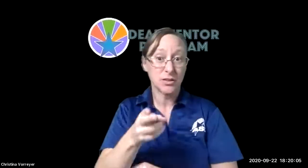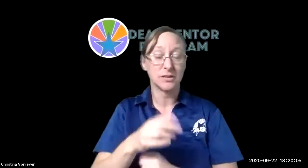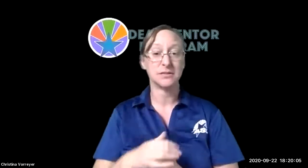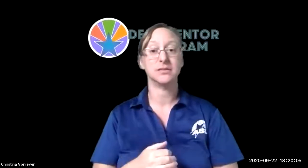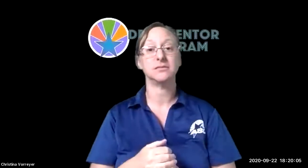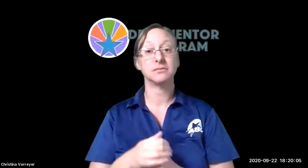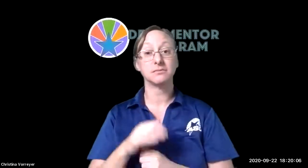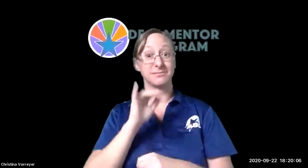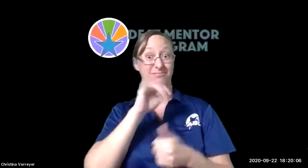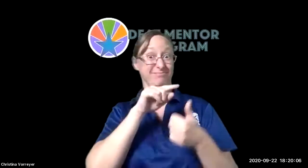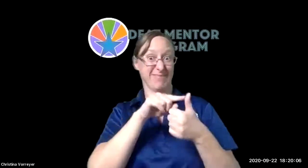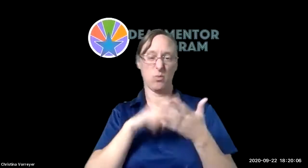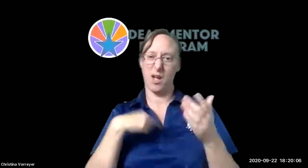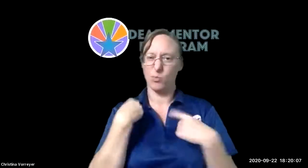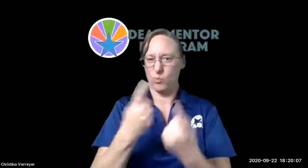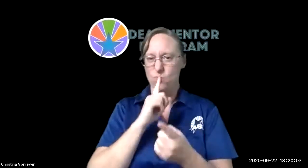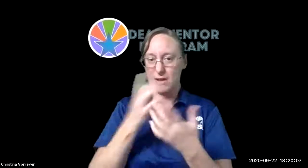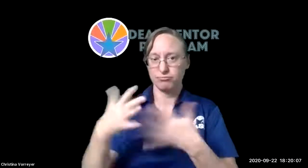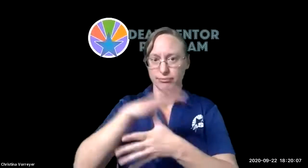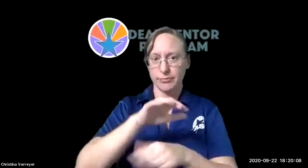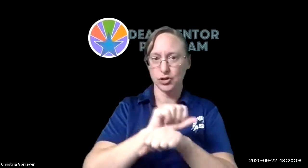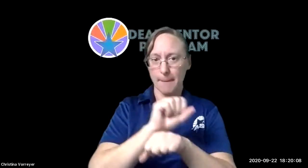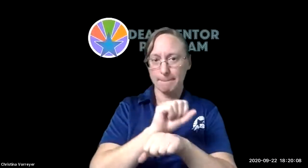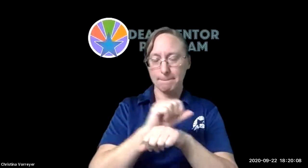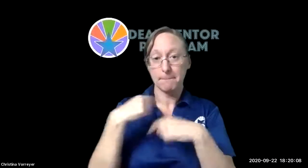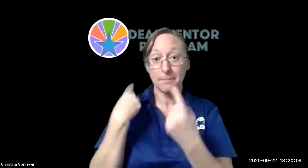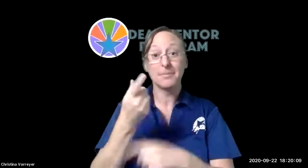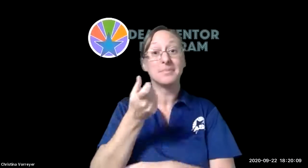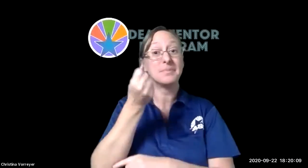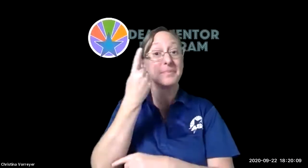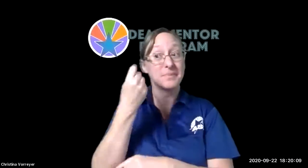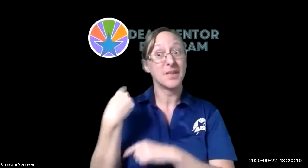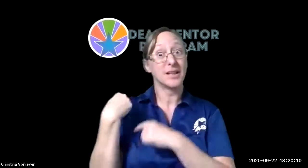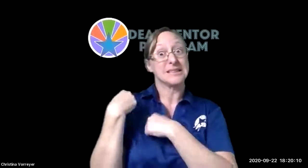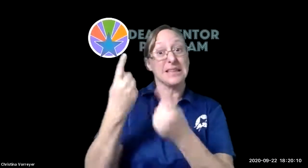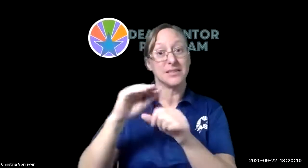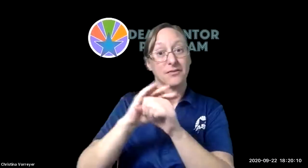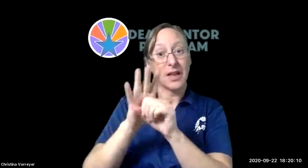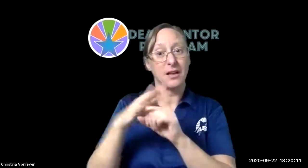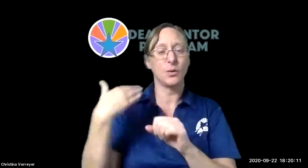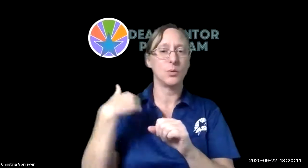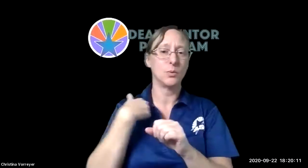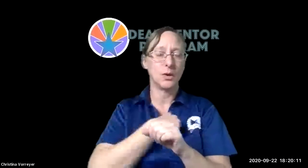is deaf or hard of hearing